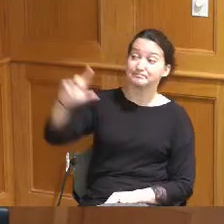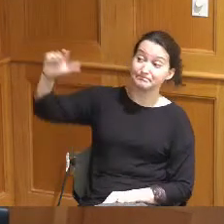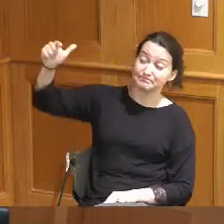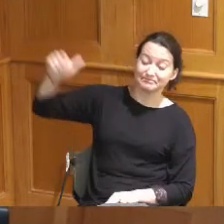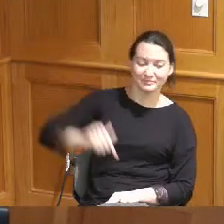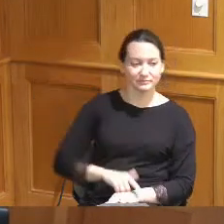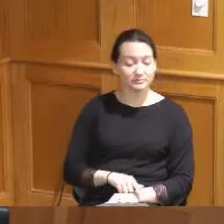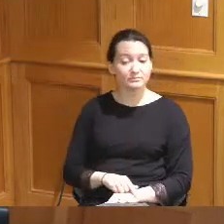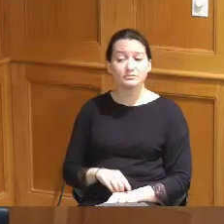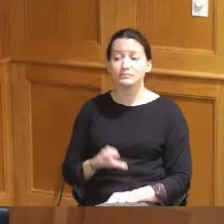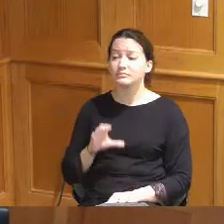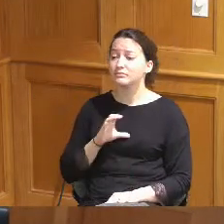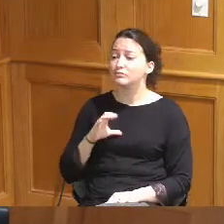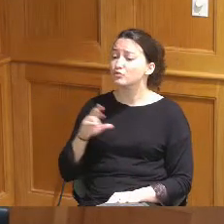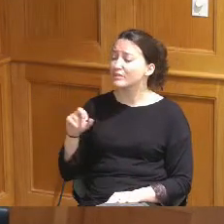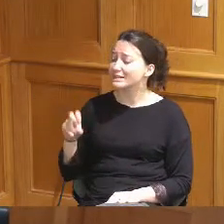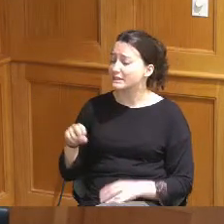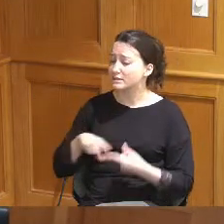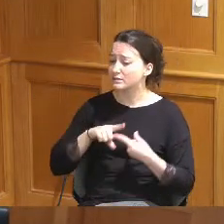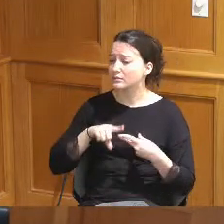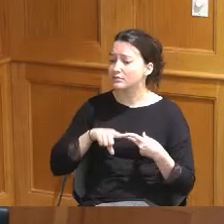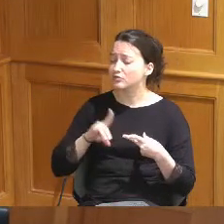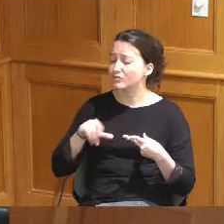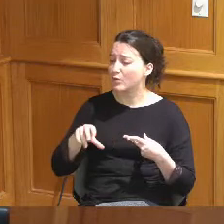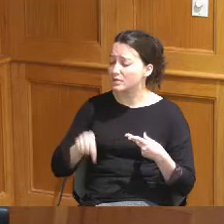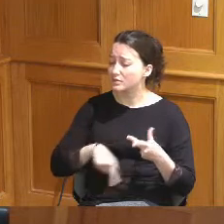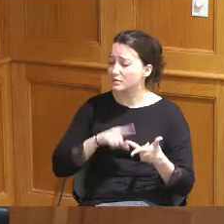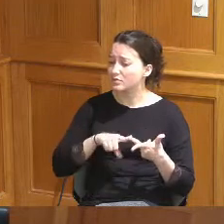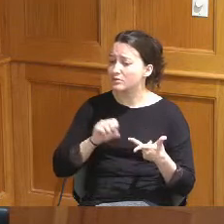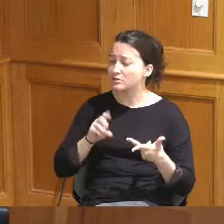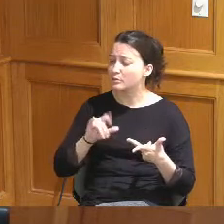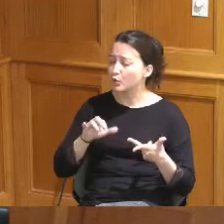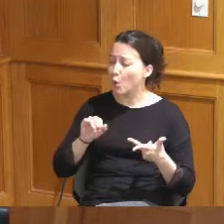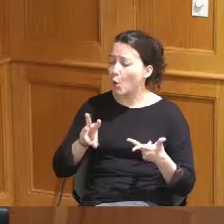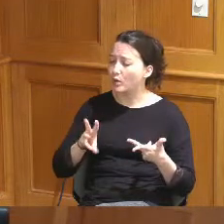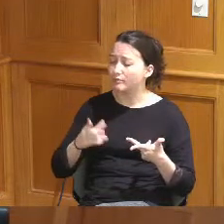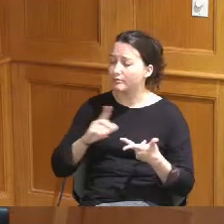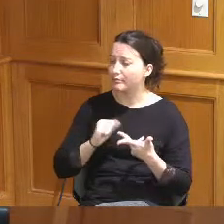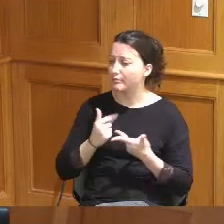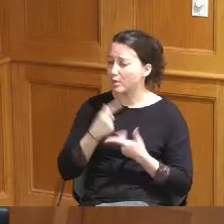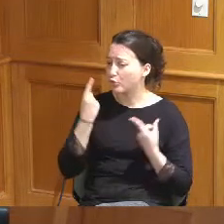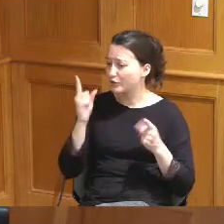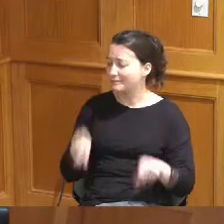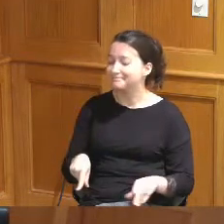Commissioner Reece yes Commissioner Driehaus yes Commissioner Summerow Dumas yes thank you